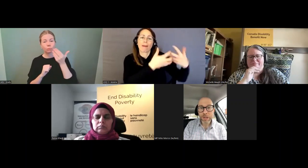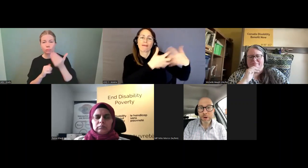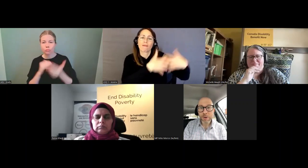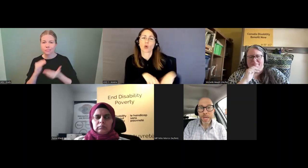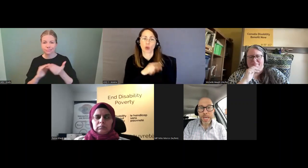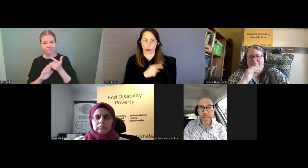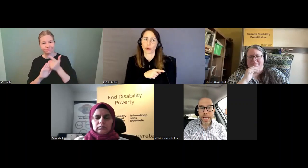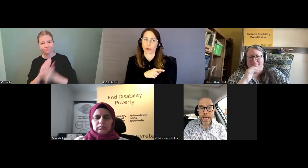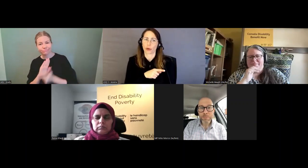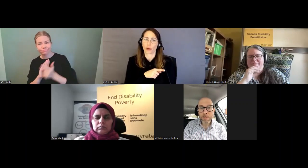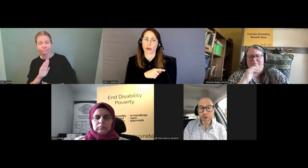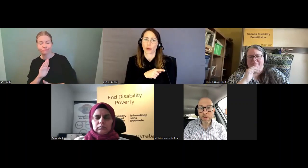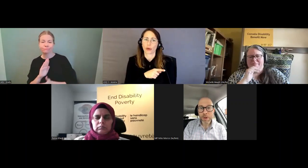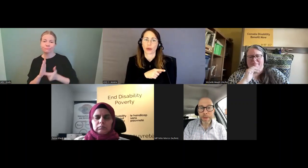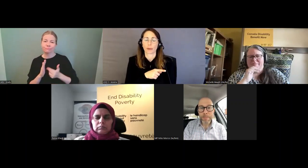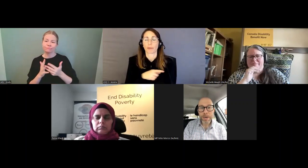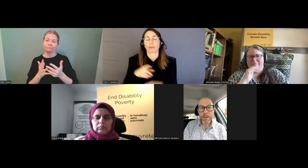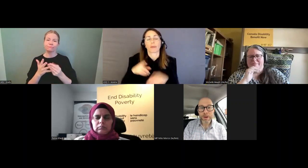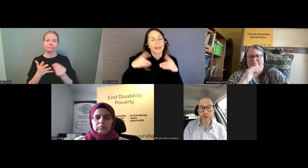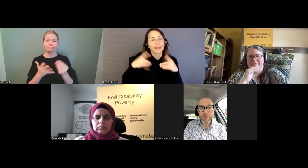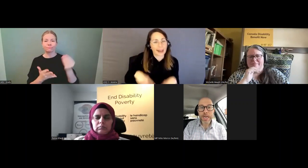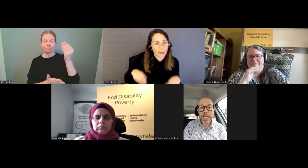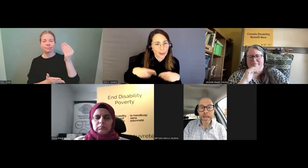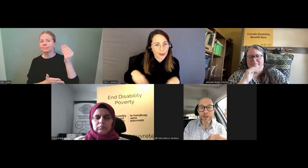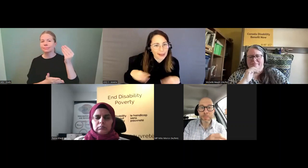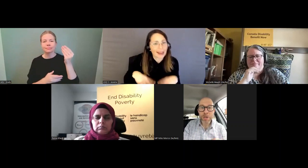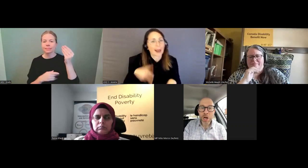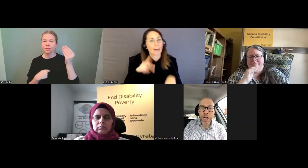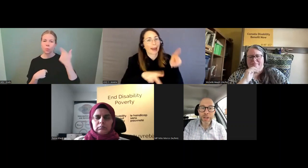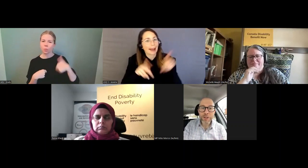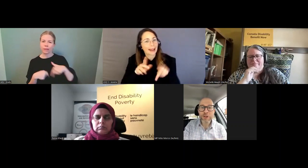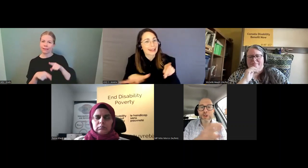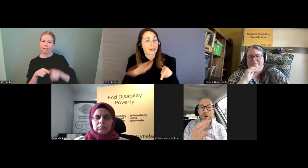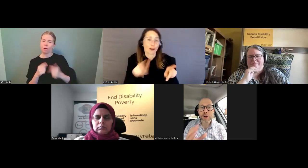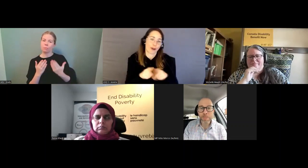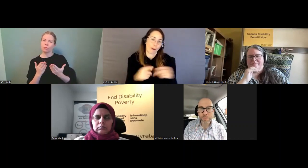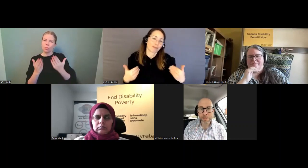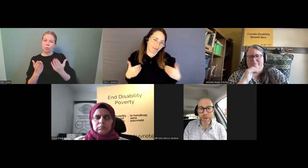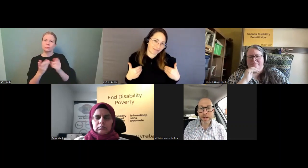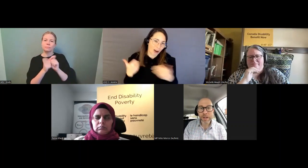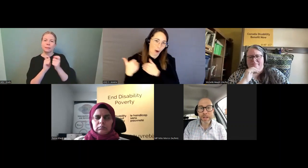ZORILLO CAN'T PROPOSE AMENDMENTS THAT ARE SEEN BEYOND THE SCOPE OF THE BILL.